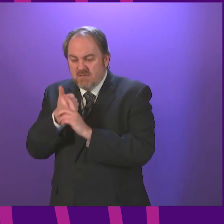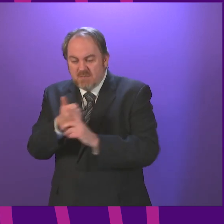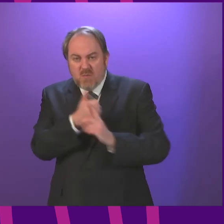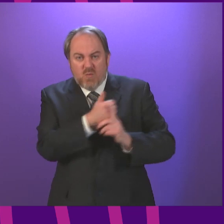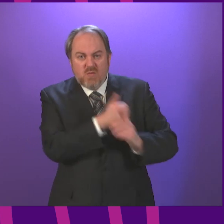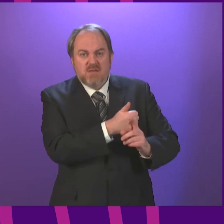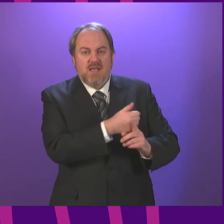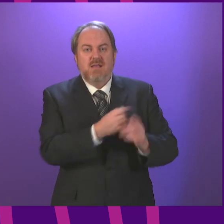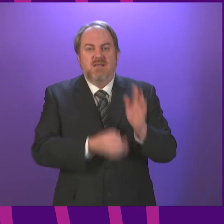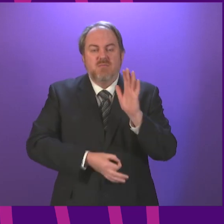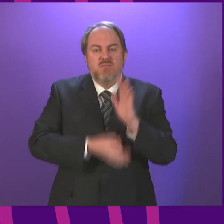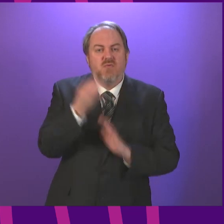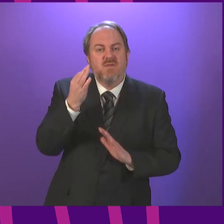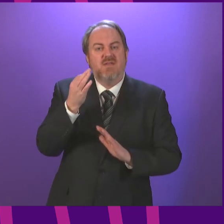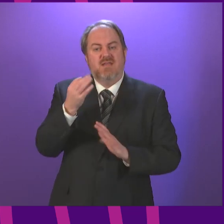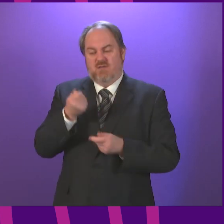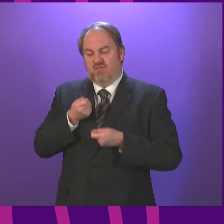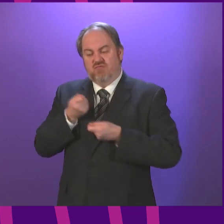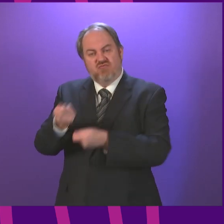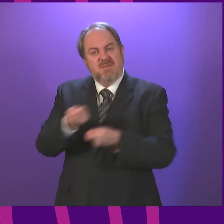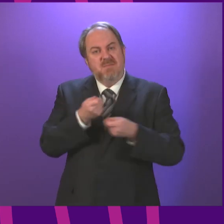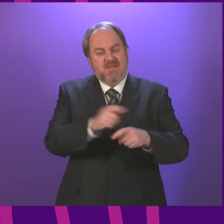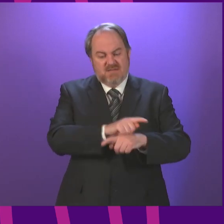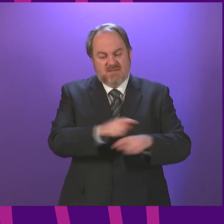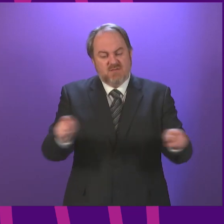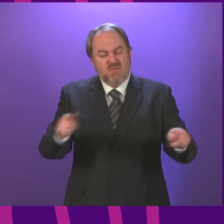delivered, and through many of the actions that I have set out, we are now focused on